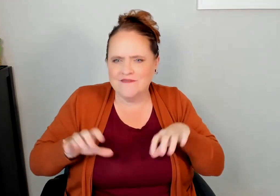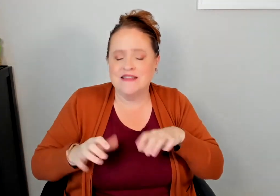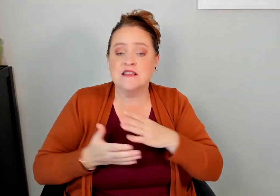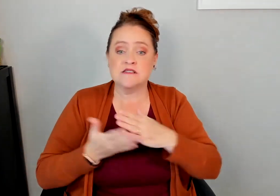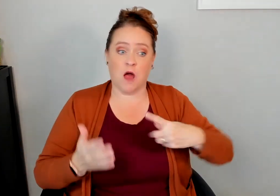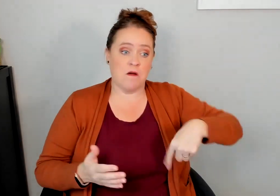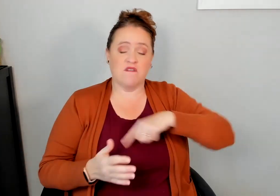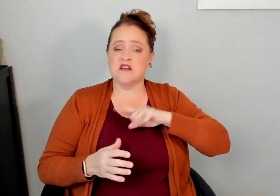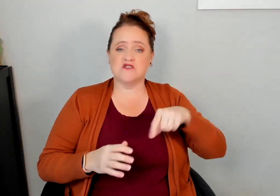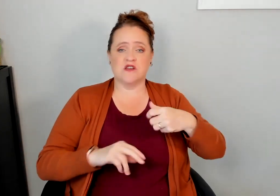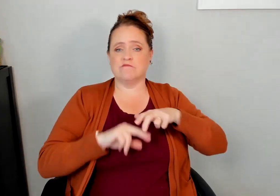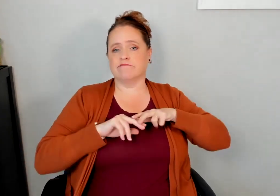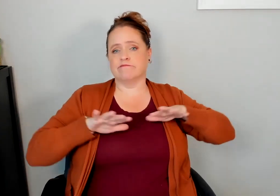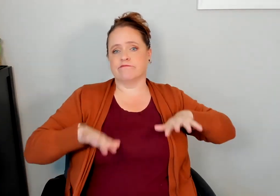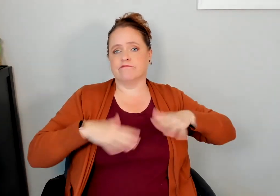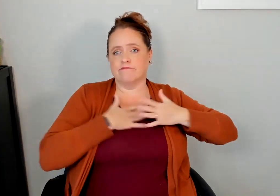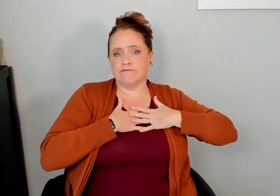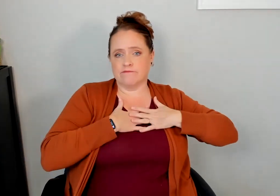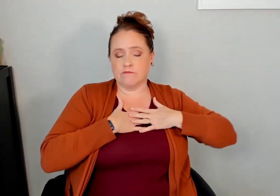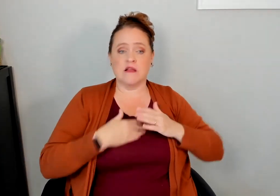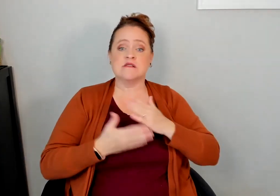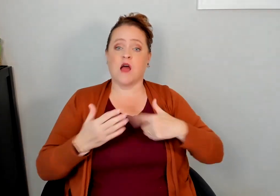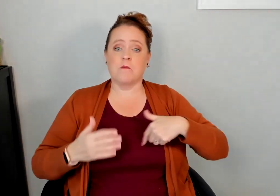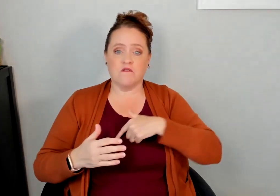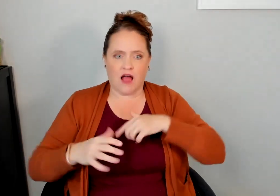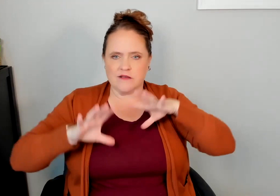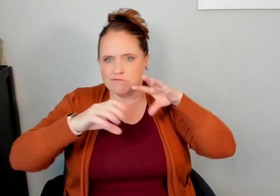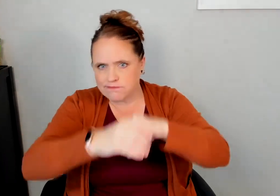know with the different activities some of us just stayed near the palapa and rested